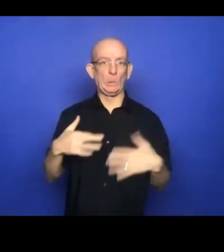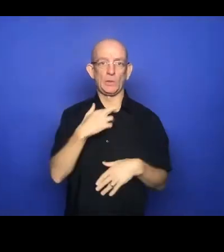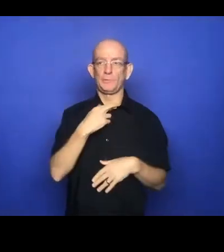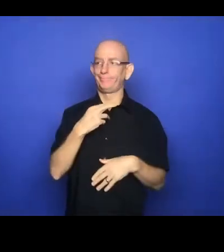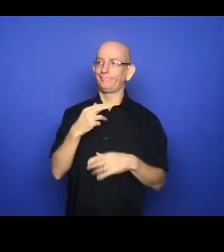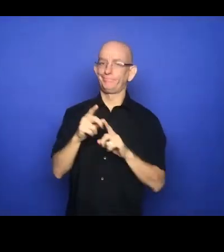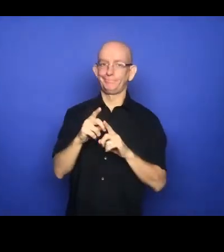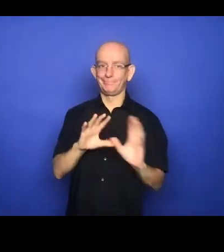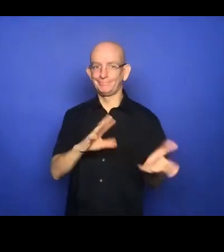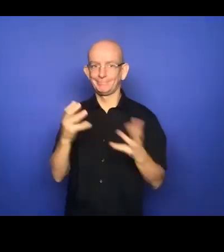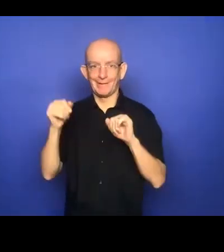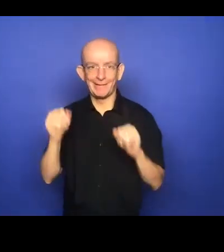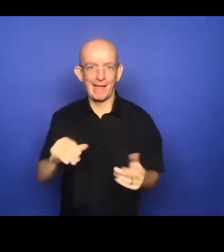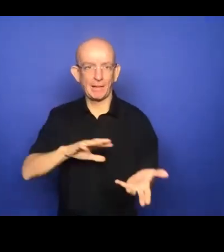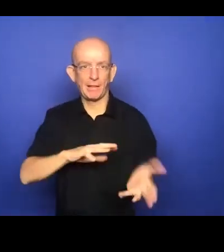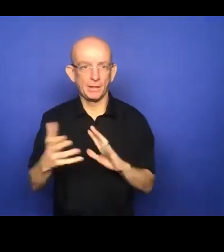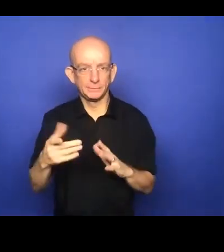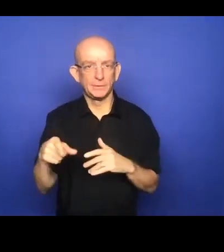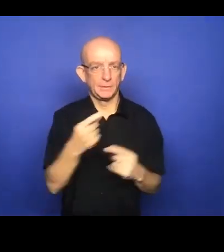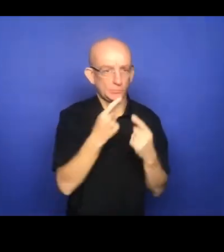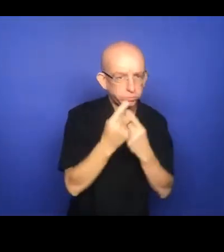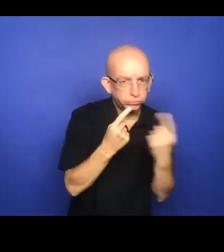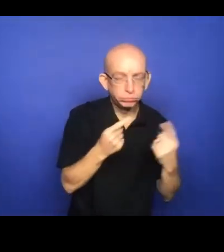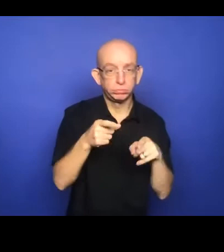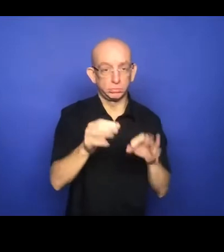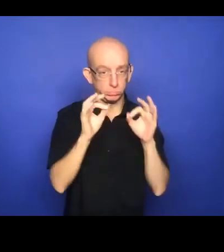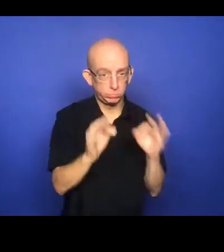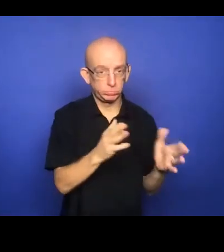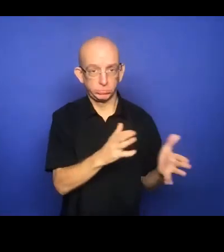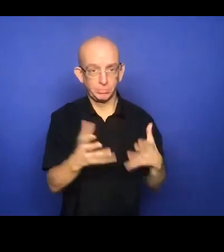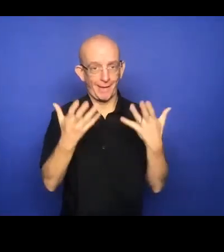preparedness measures and also generate initial data regarding impact and